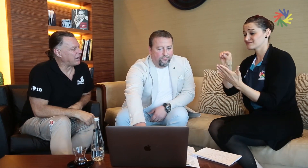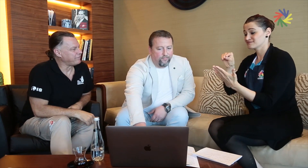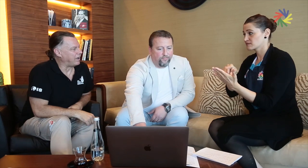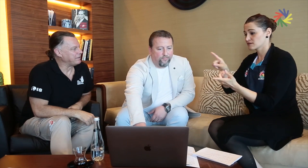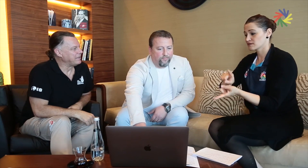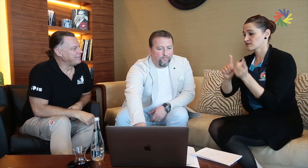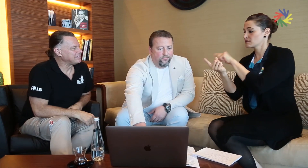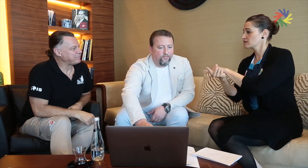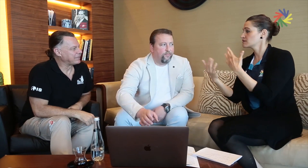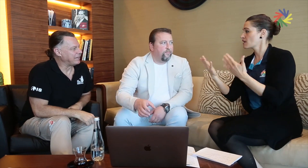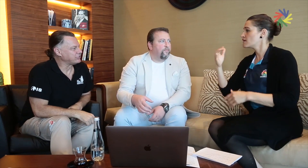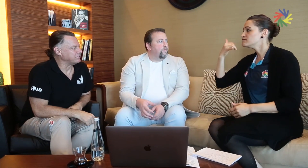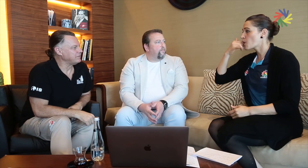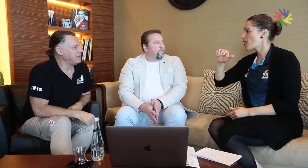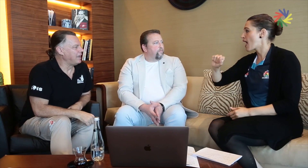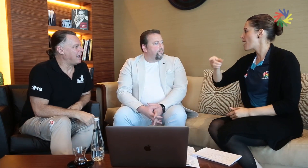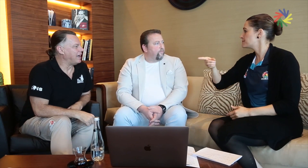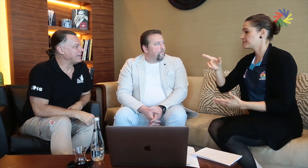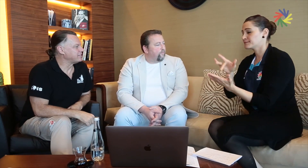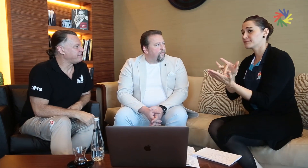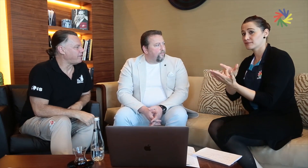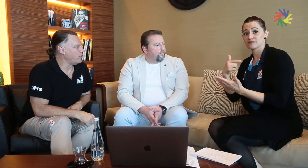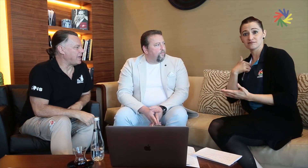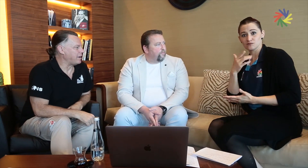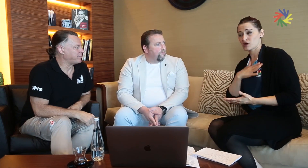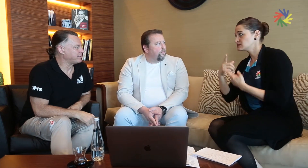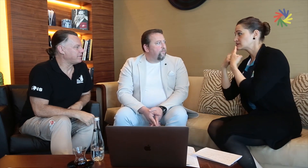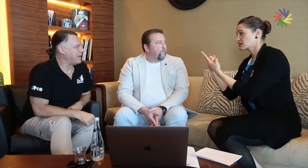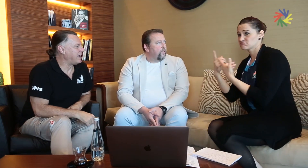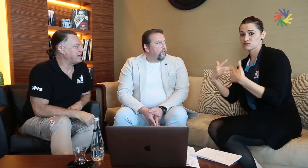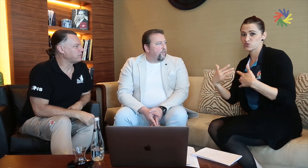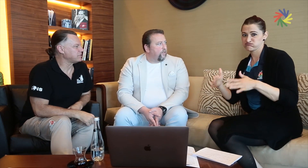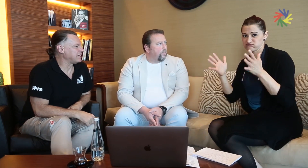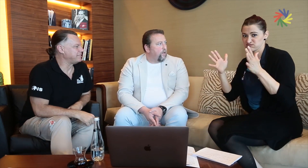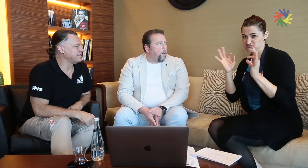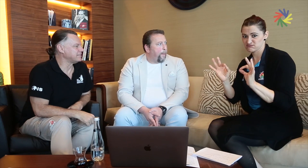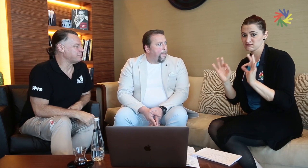To clarify a bit, I work with ICSD Media